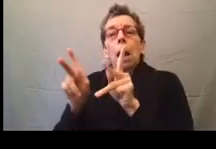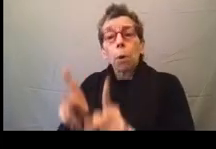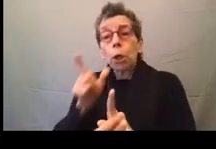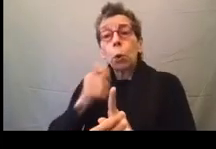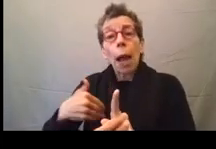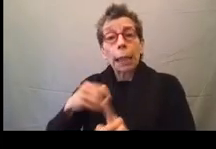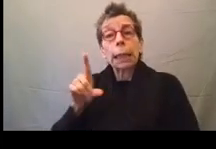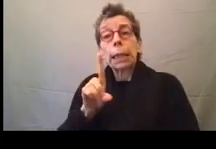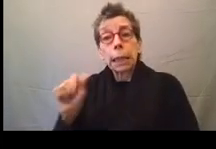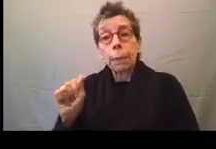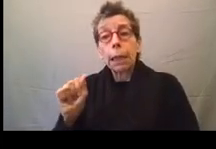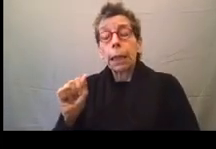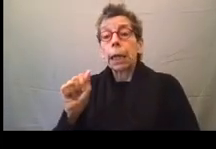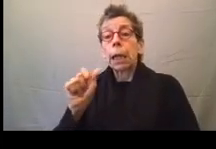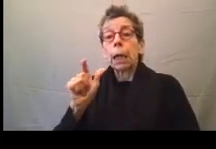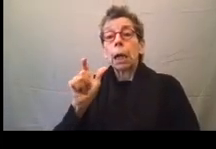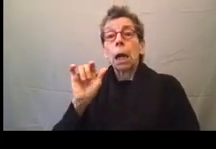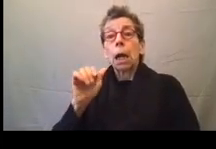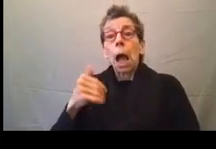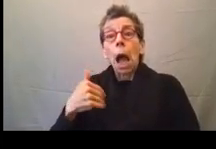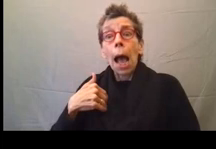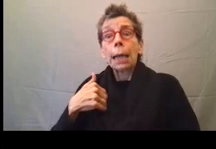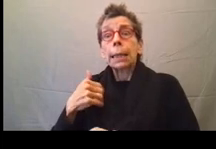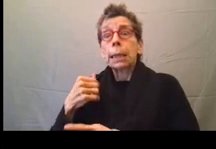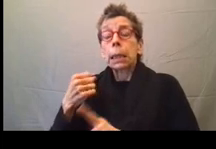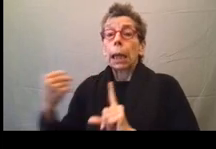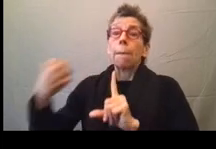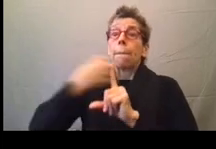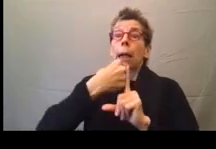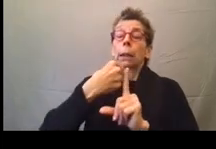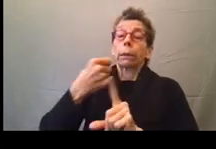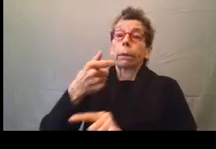in the workplace, the power that that has in shifting the culture of the workplace all